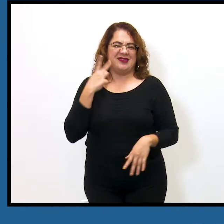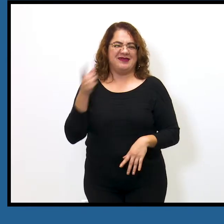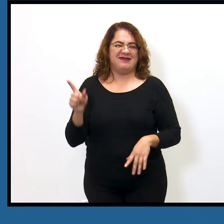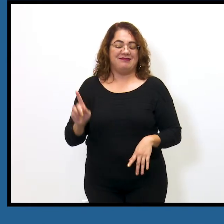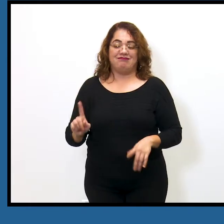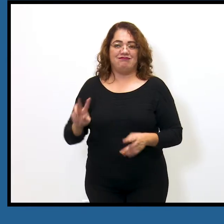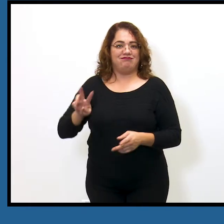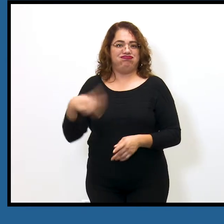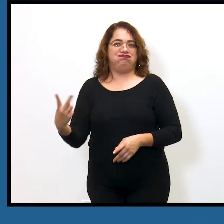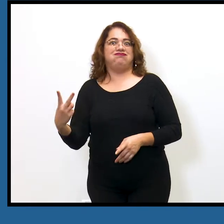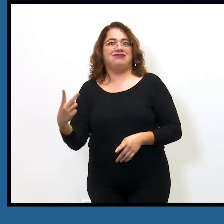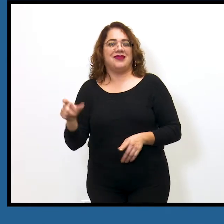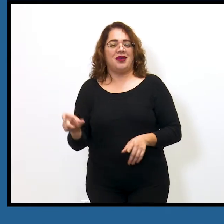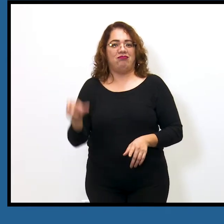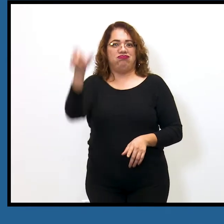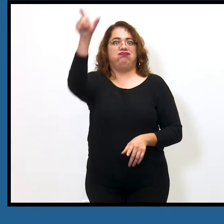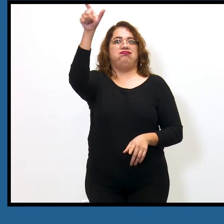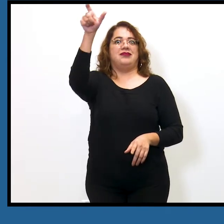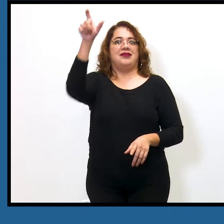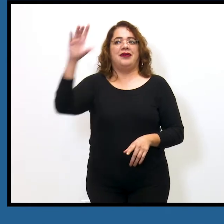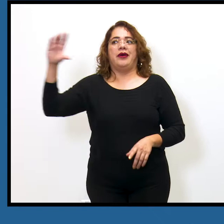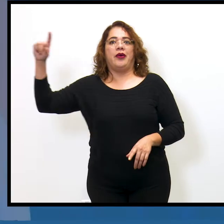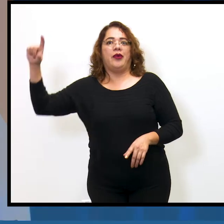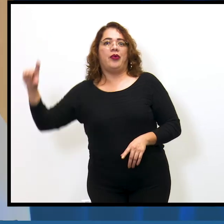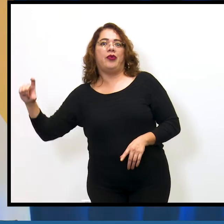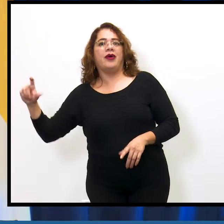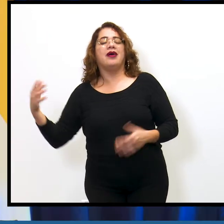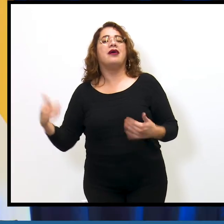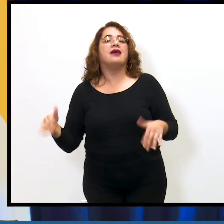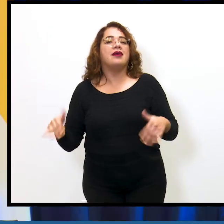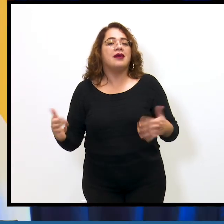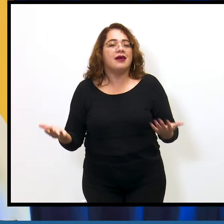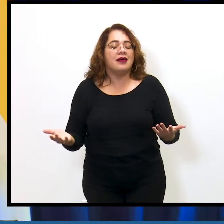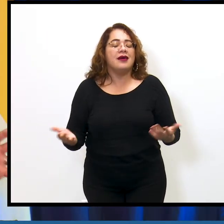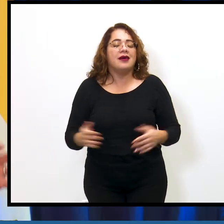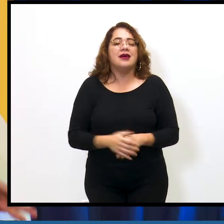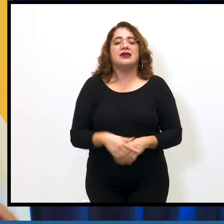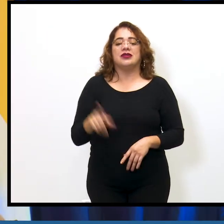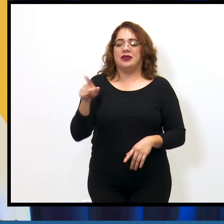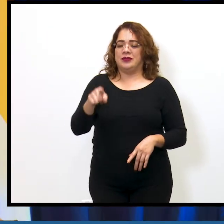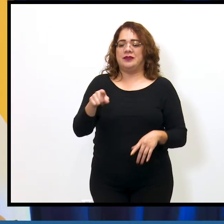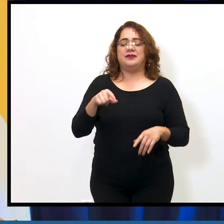Also want to talk about ICU capacity at these hospitals so if you look at our capacity we